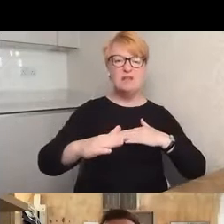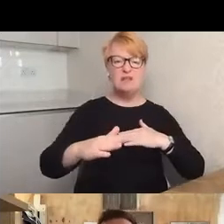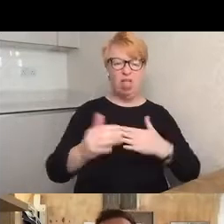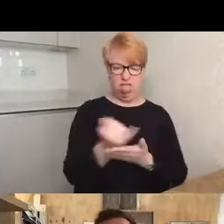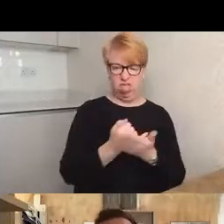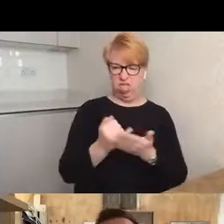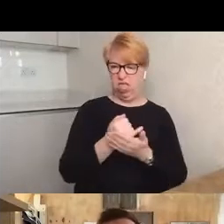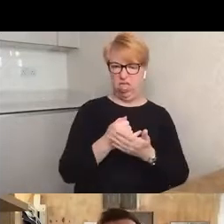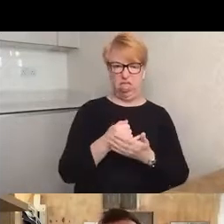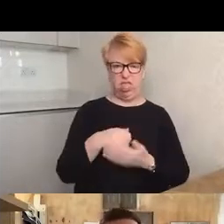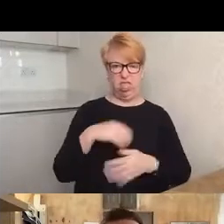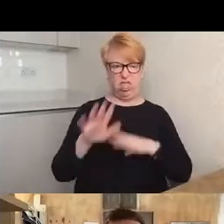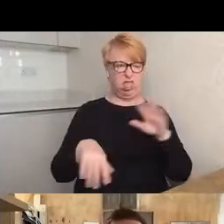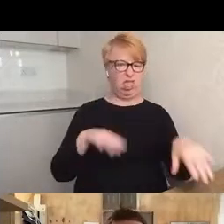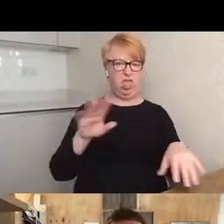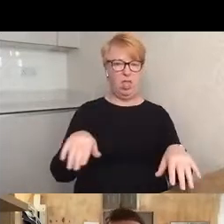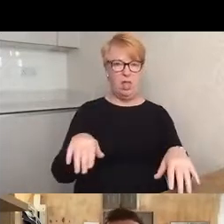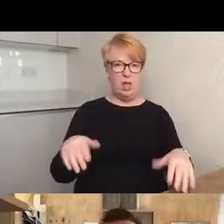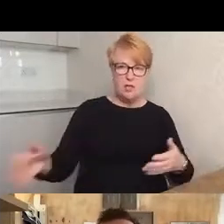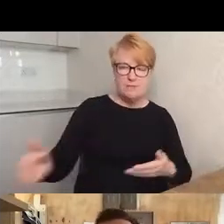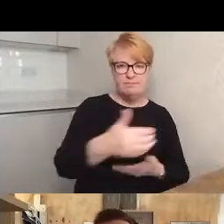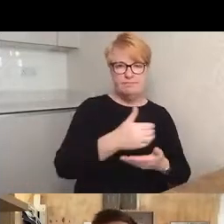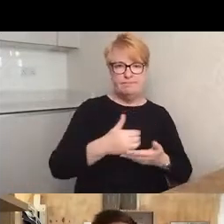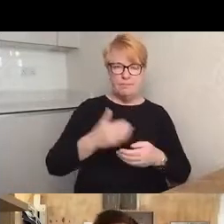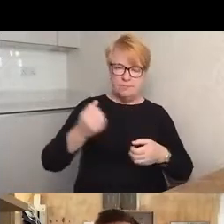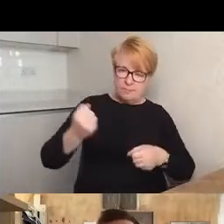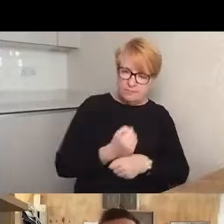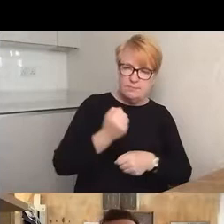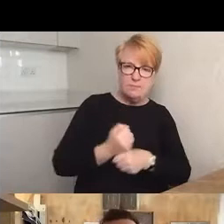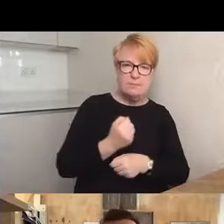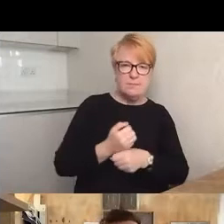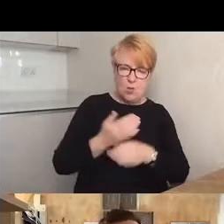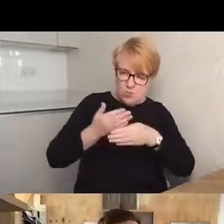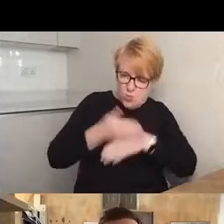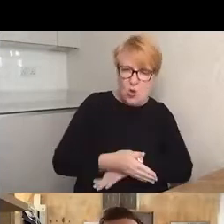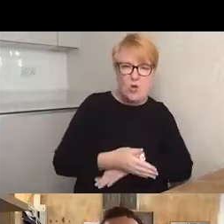But it's also works specifically with people who are vulnerably housed. So, we're talking about people who are some of the most vulnerable,